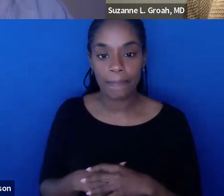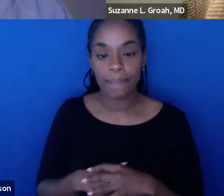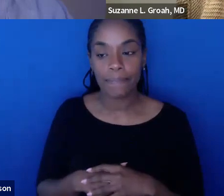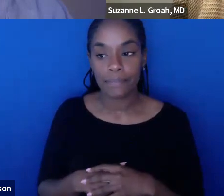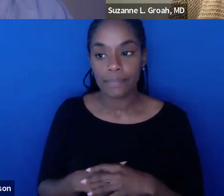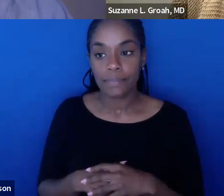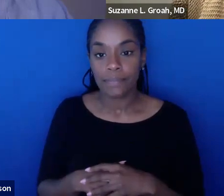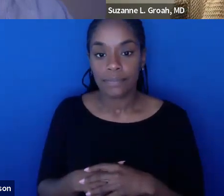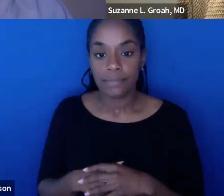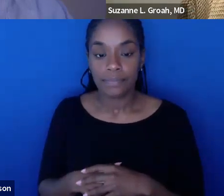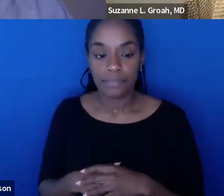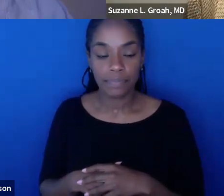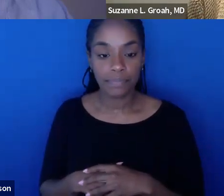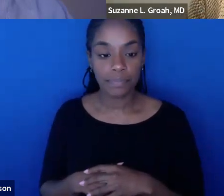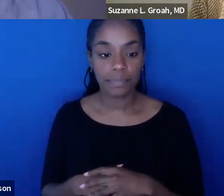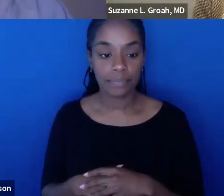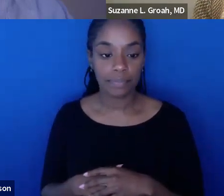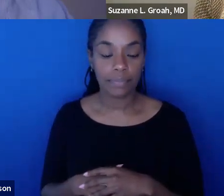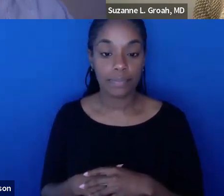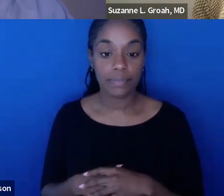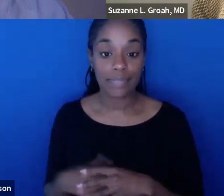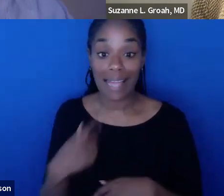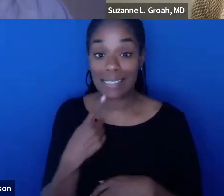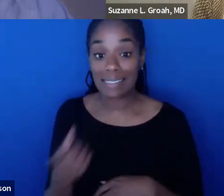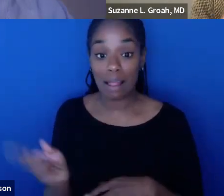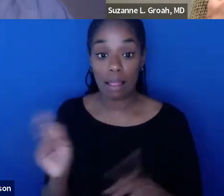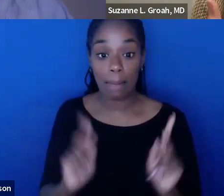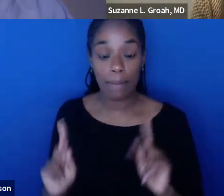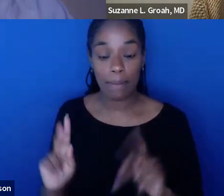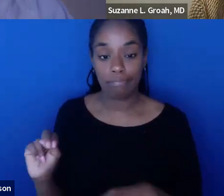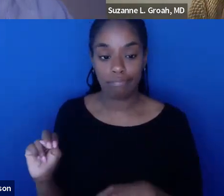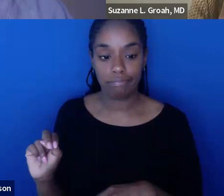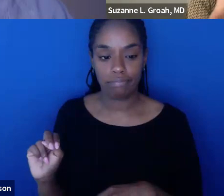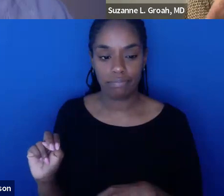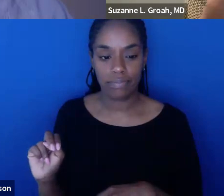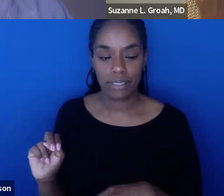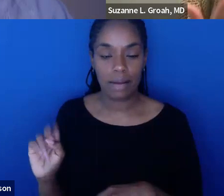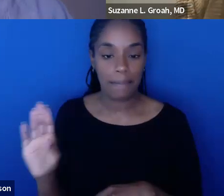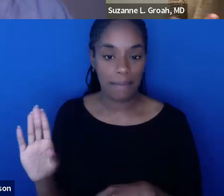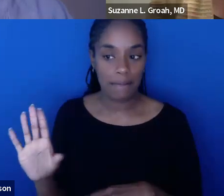What I tell people is, neurogenic bladder, for simplicity and just rolling off